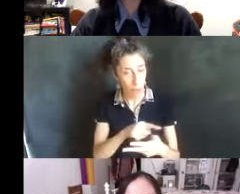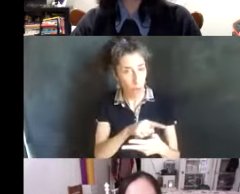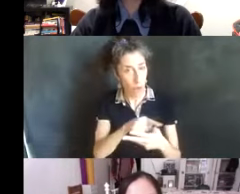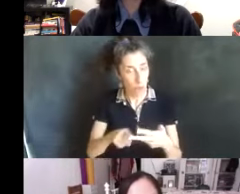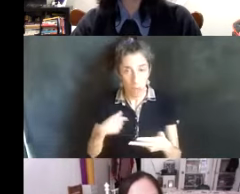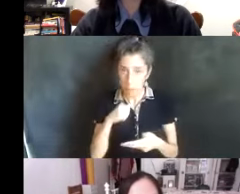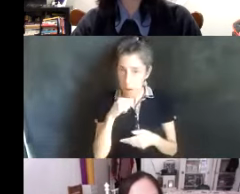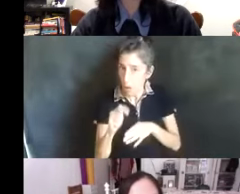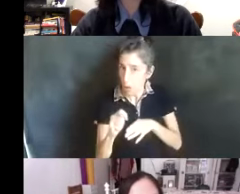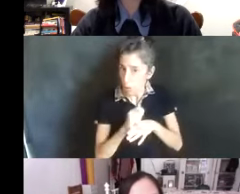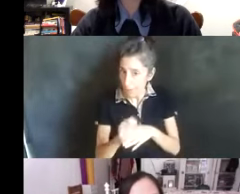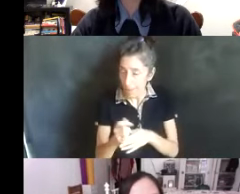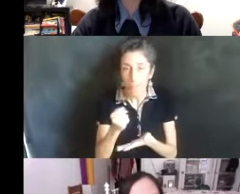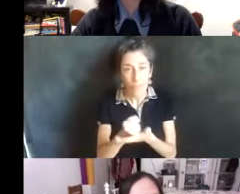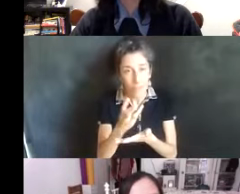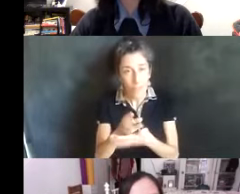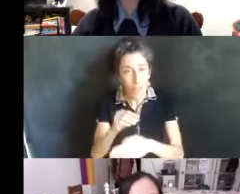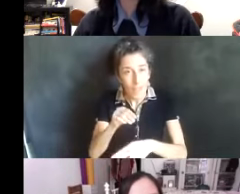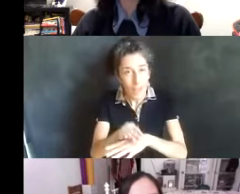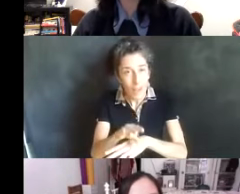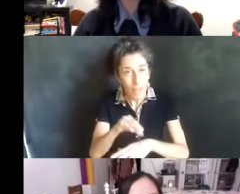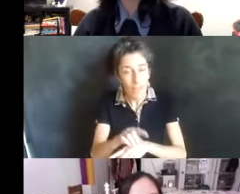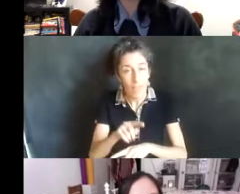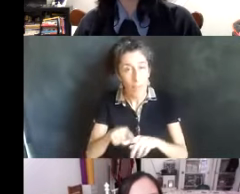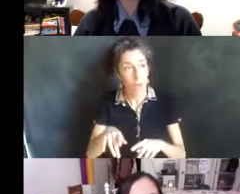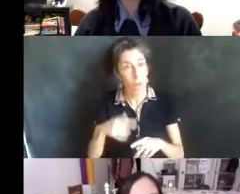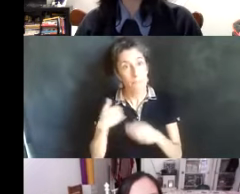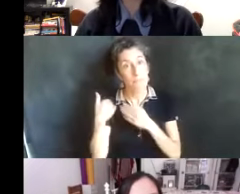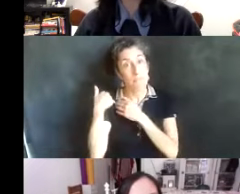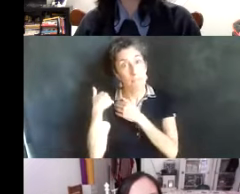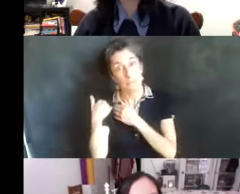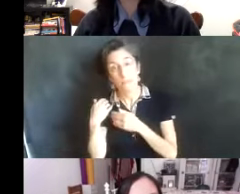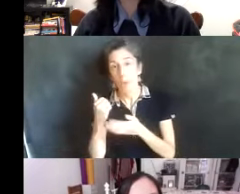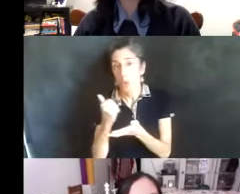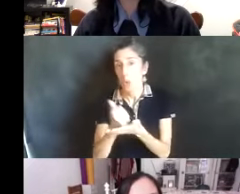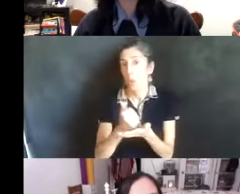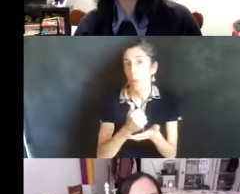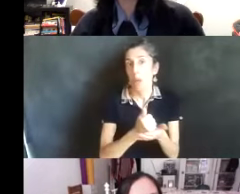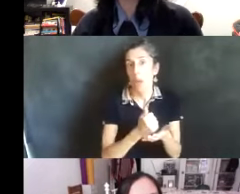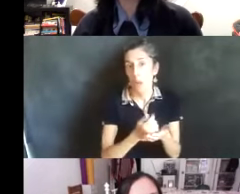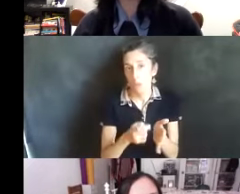and one thing that I do is i do share my limitations with with my students. I do tell them